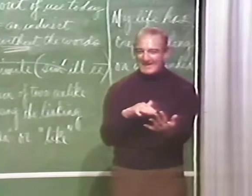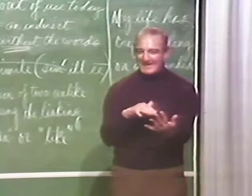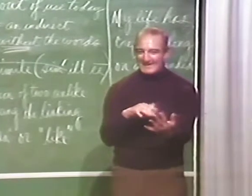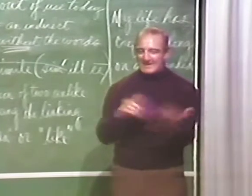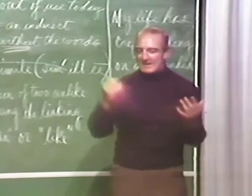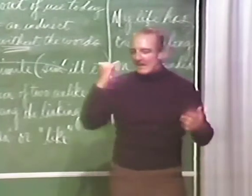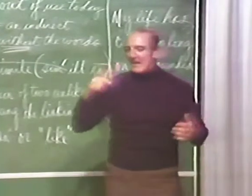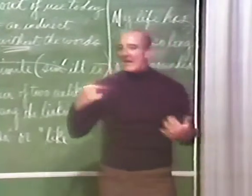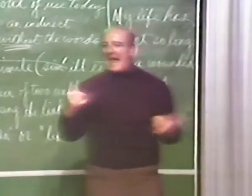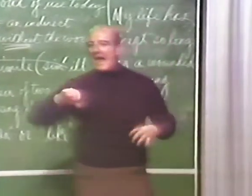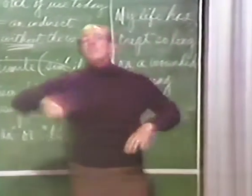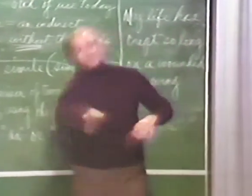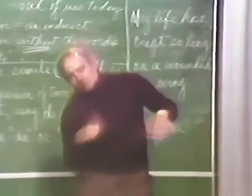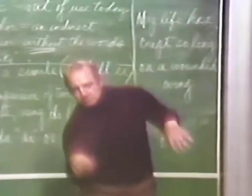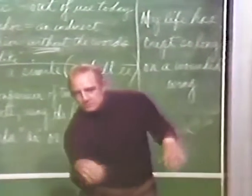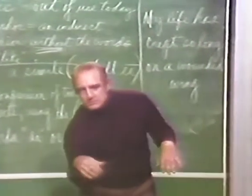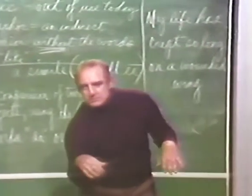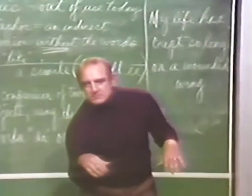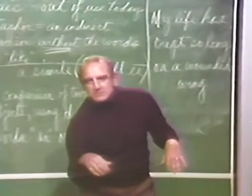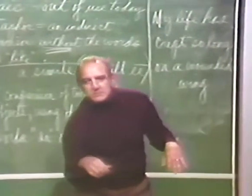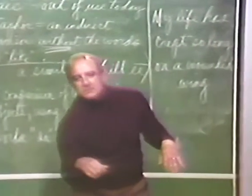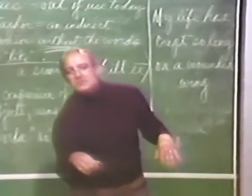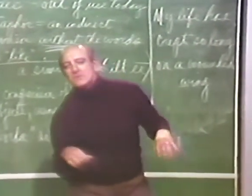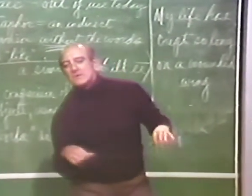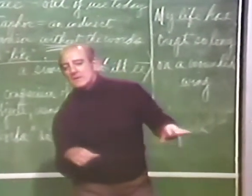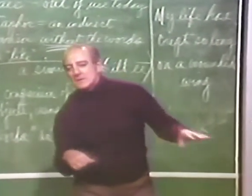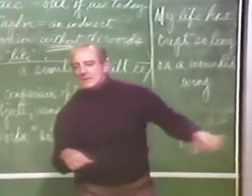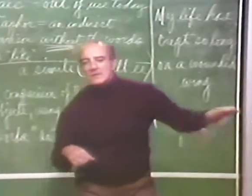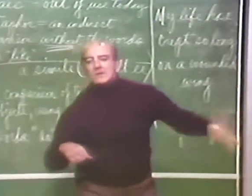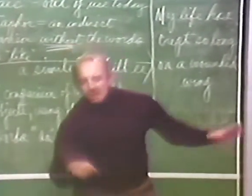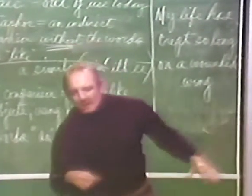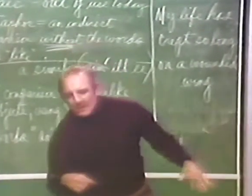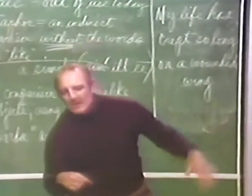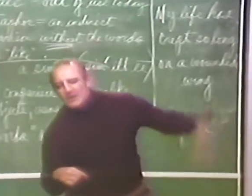THE NEXT BOOK WE STUDY. AND NOW...